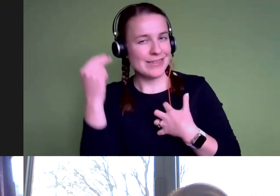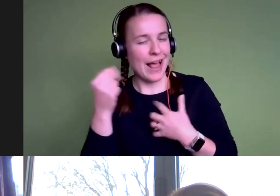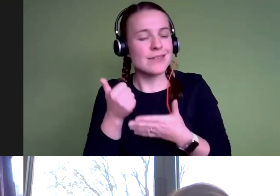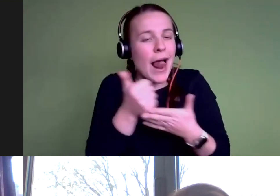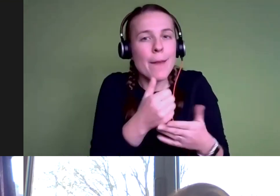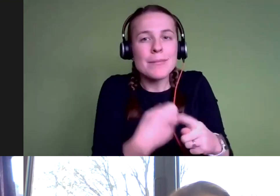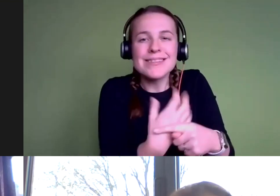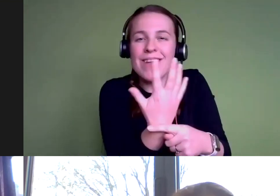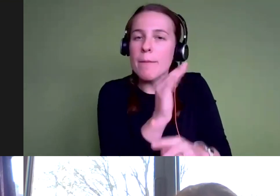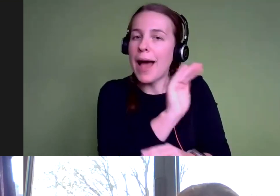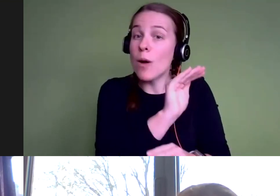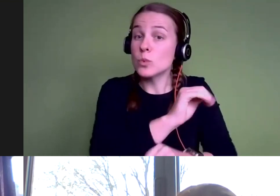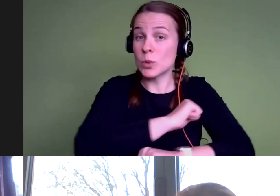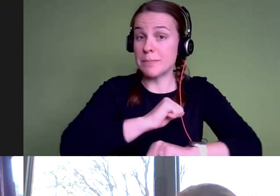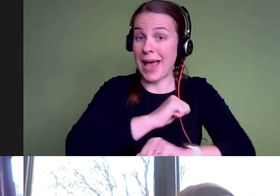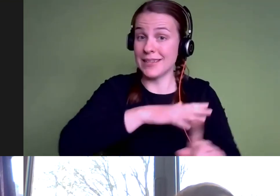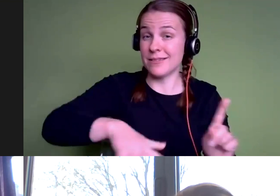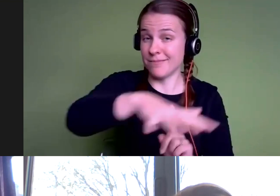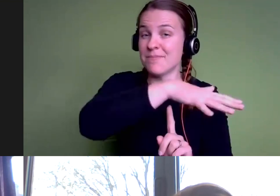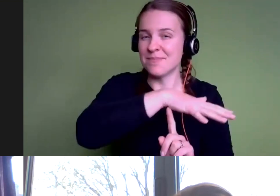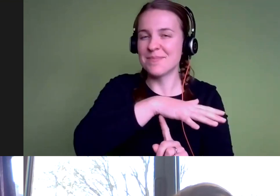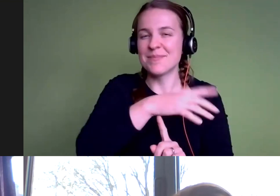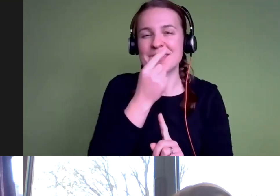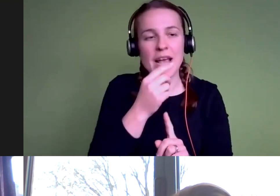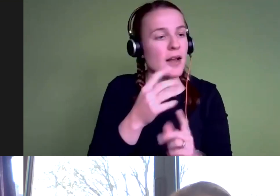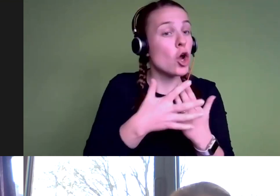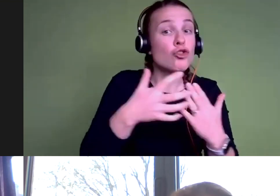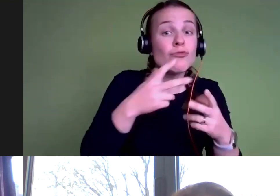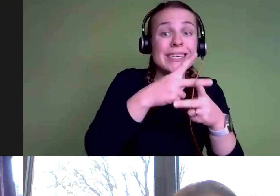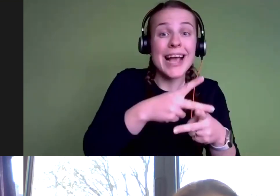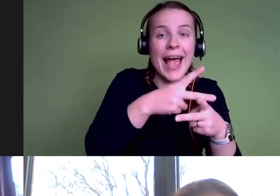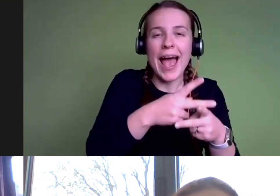We are really looking forward to helping sense to develop their wonderful outdoor space